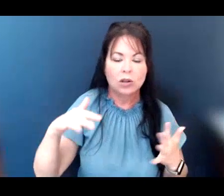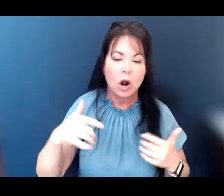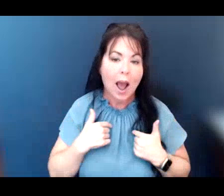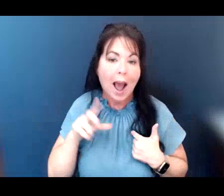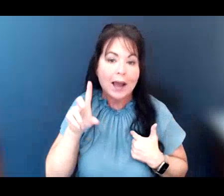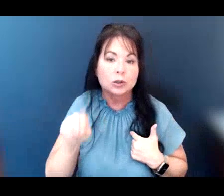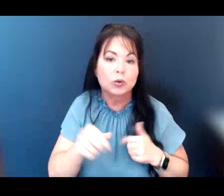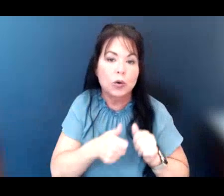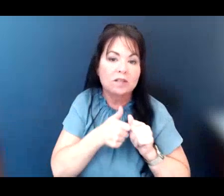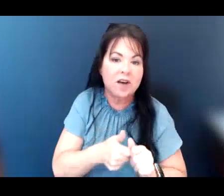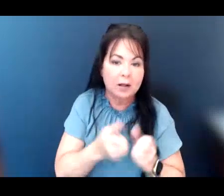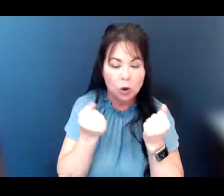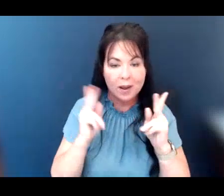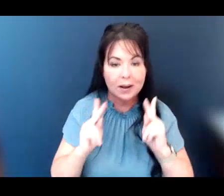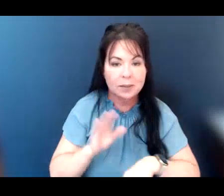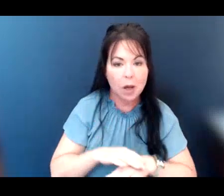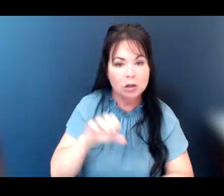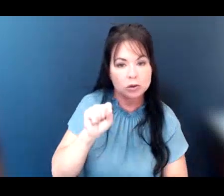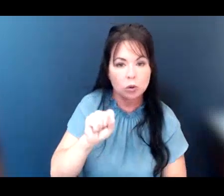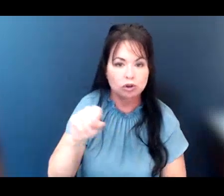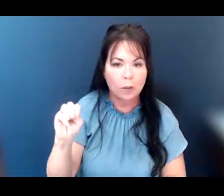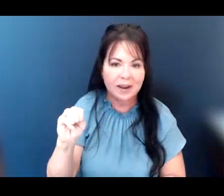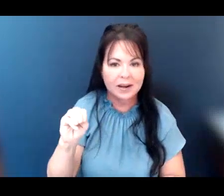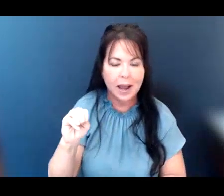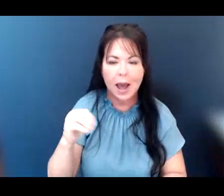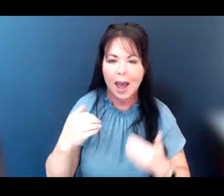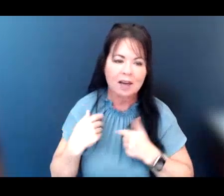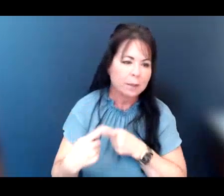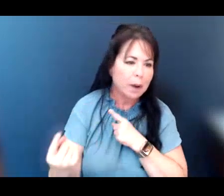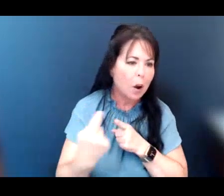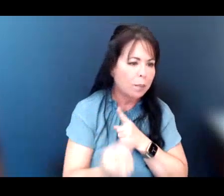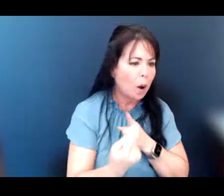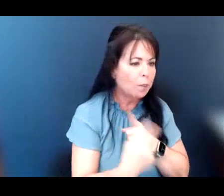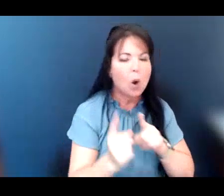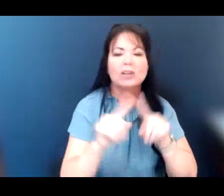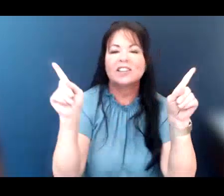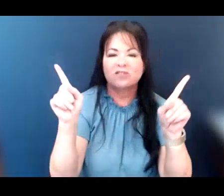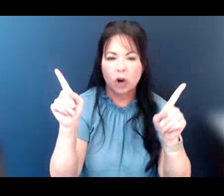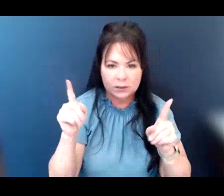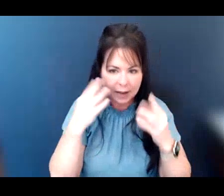who have a very different lived experience than from me. There's so much great information you can learn from people about just